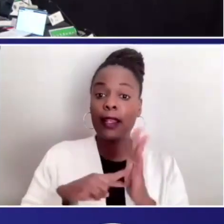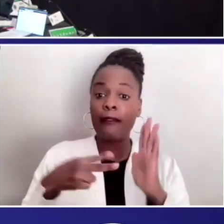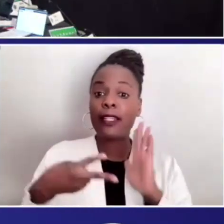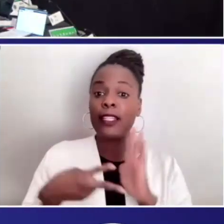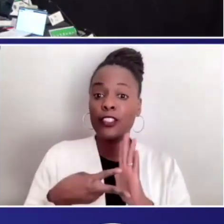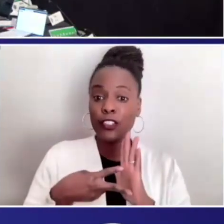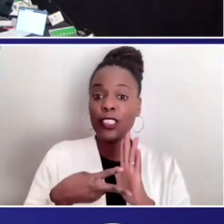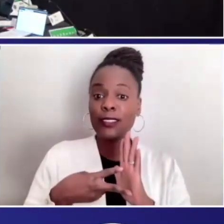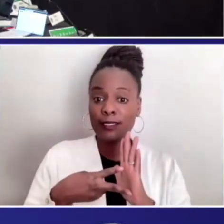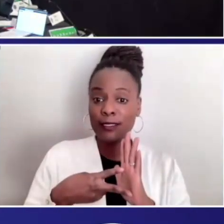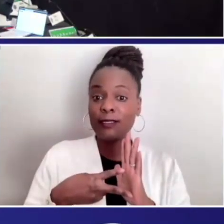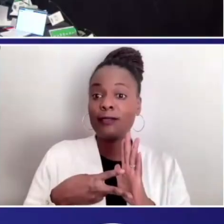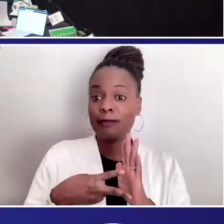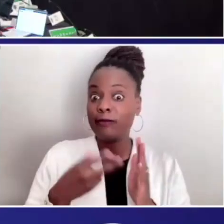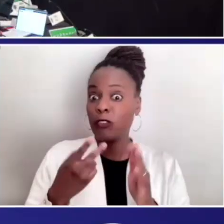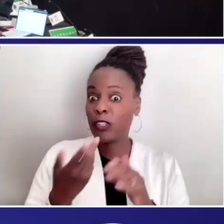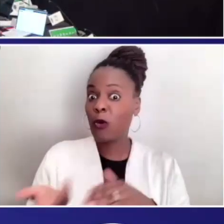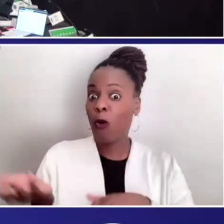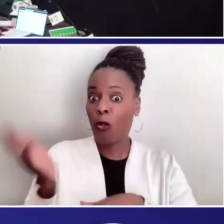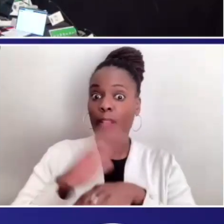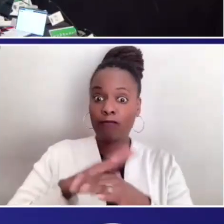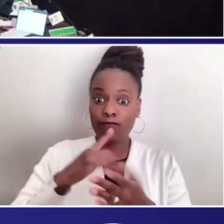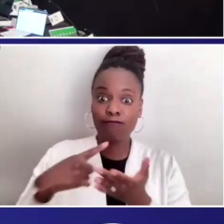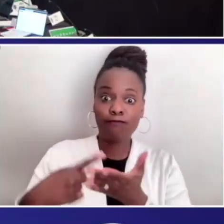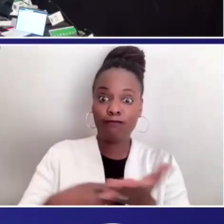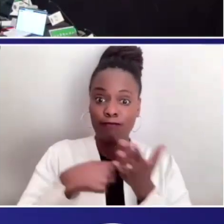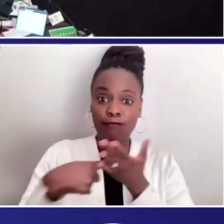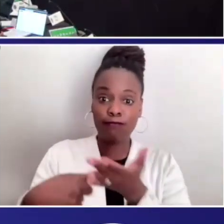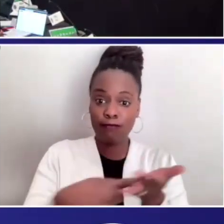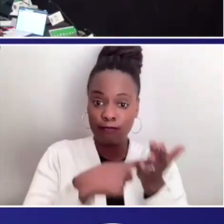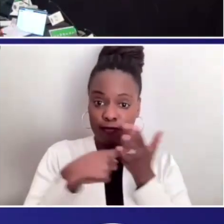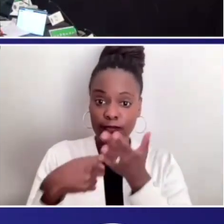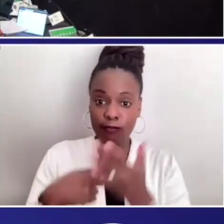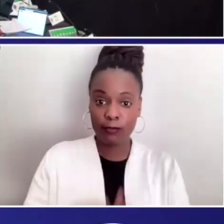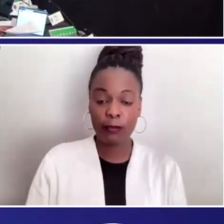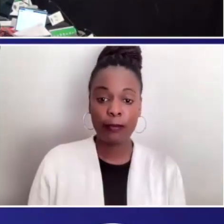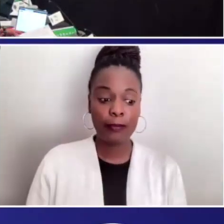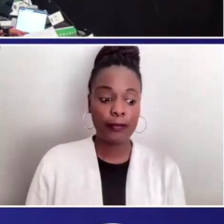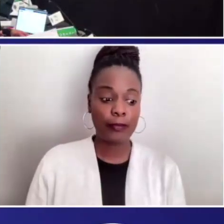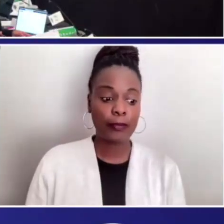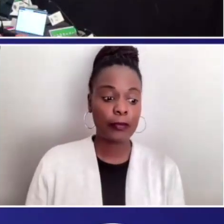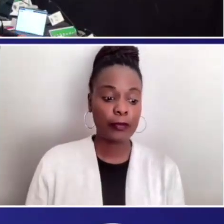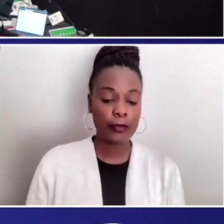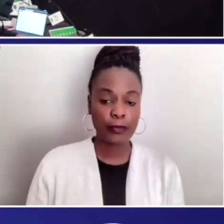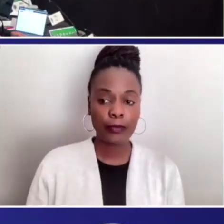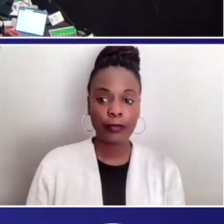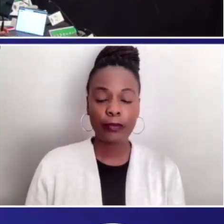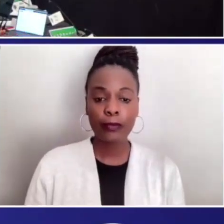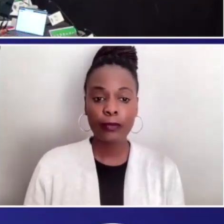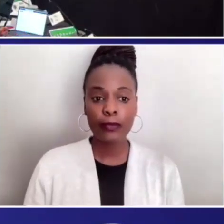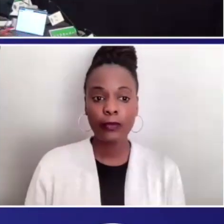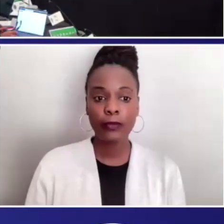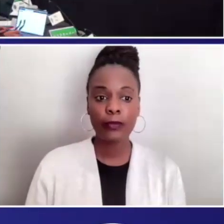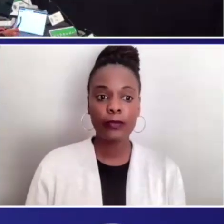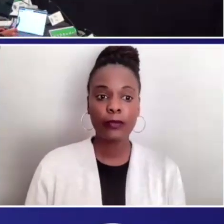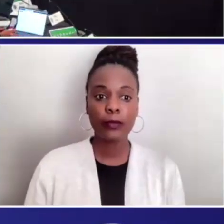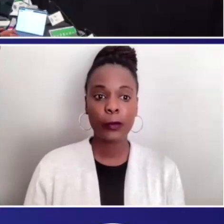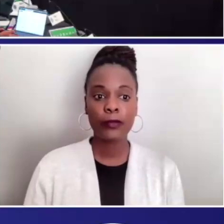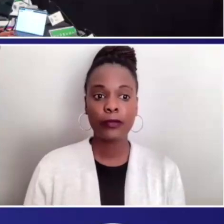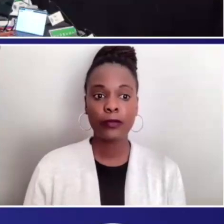spent the better part of today going through. Do you have it?